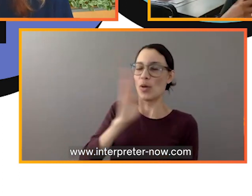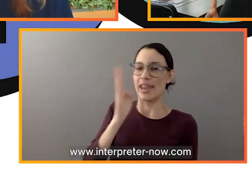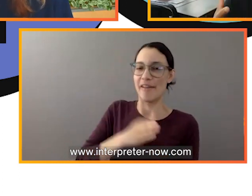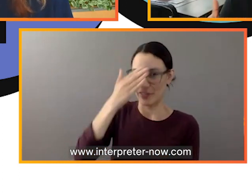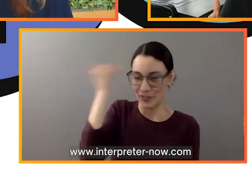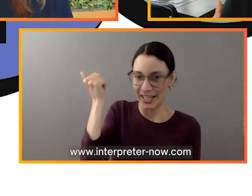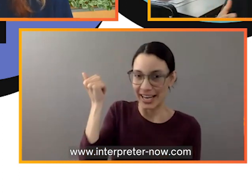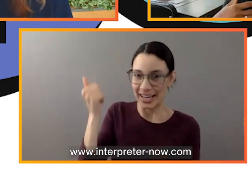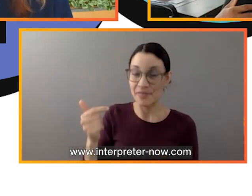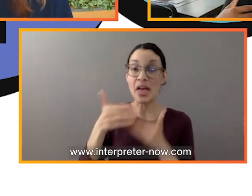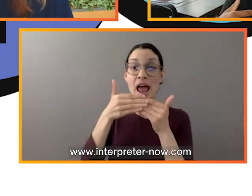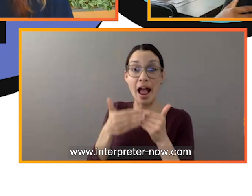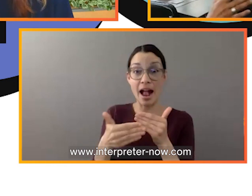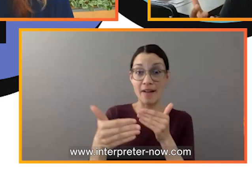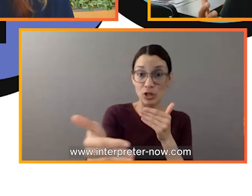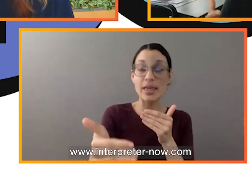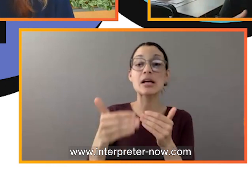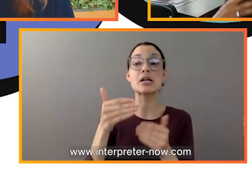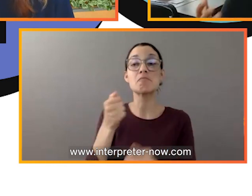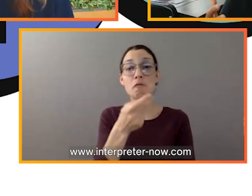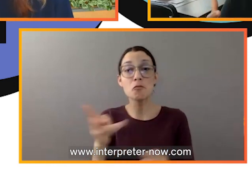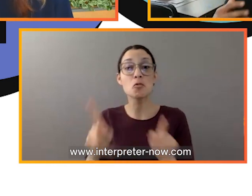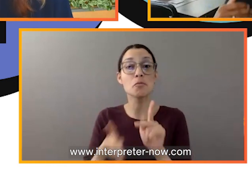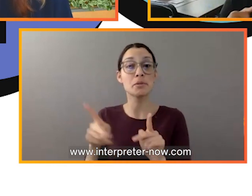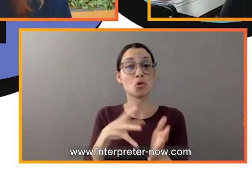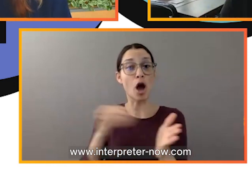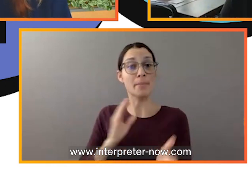Some reached out, and some people who were speaking copied the formula; saw that we did